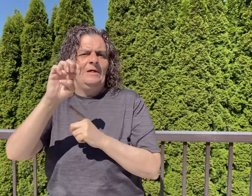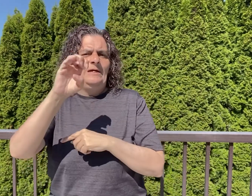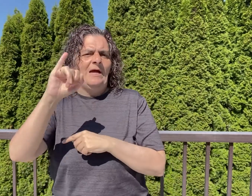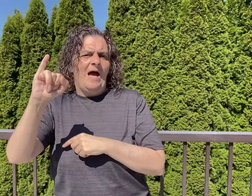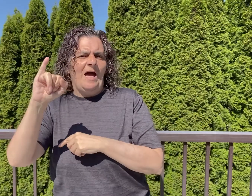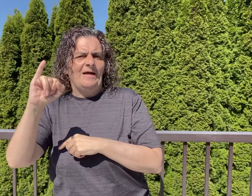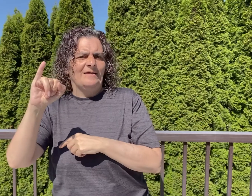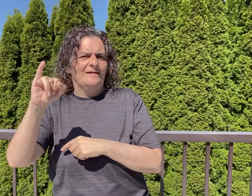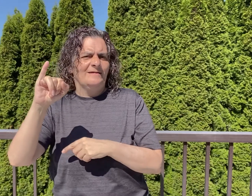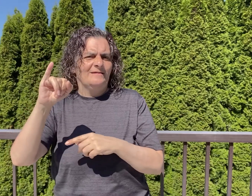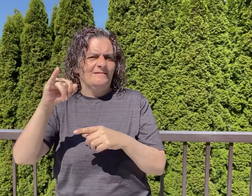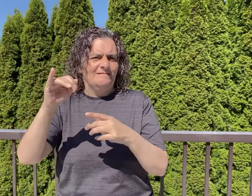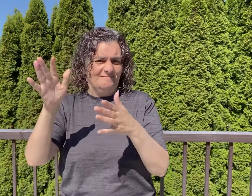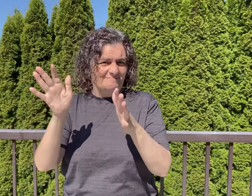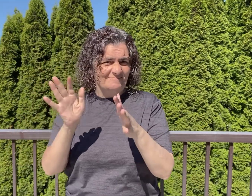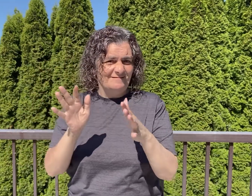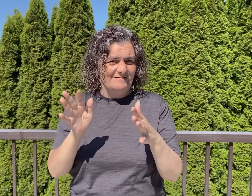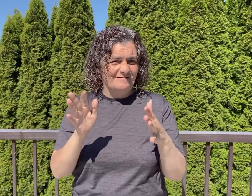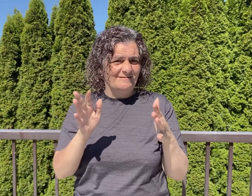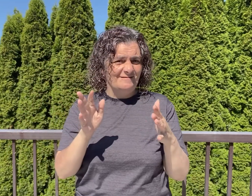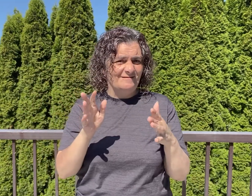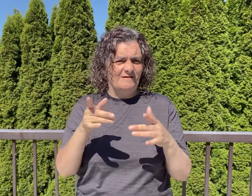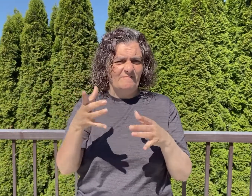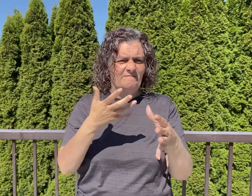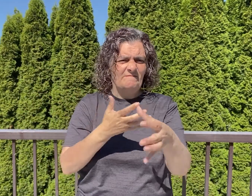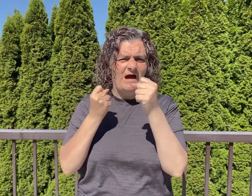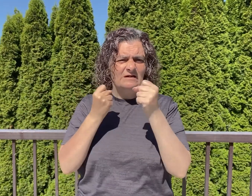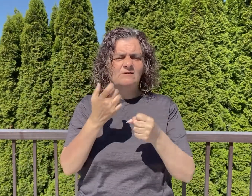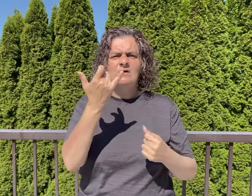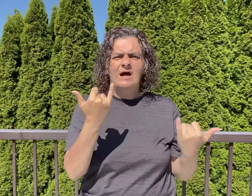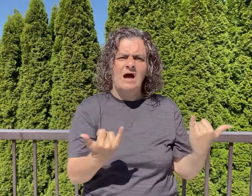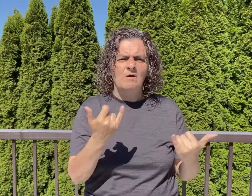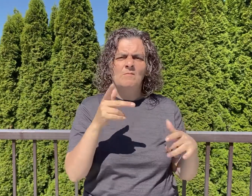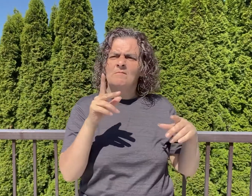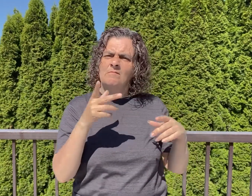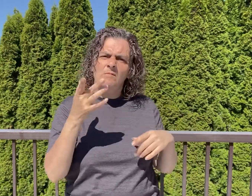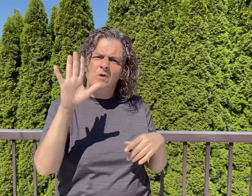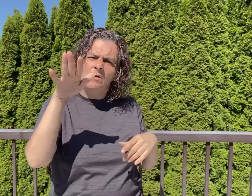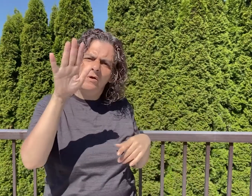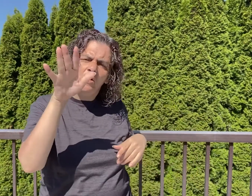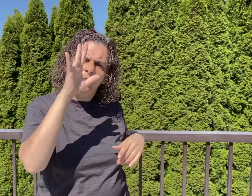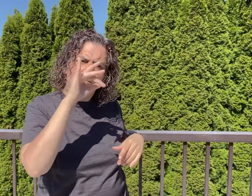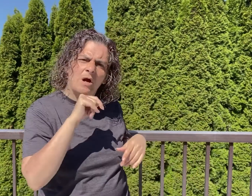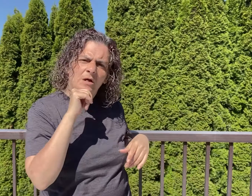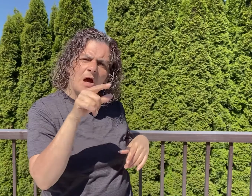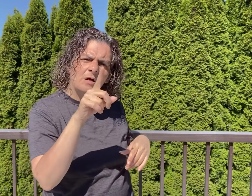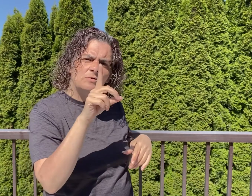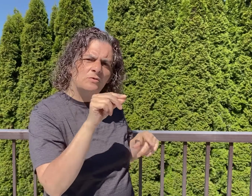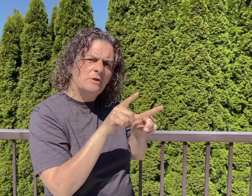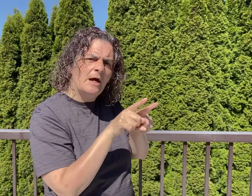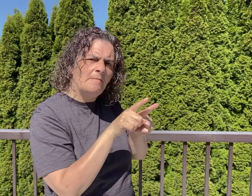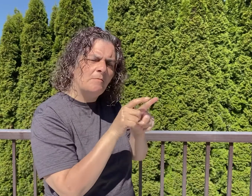to EI, Employment Insurance. That was a quick response. Why aren't they doing the same thing now